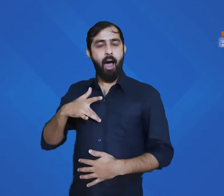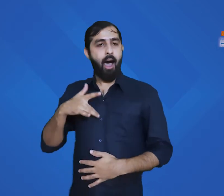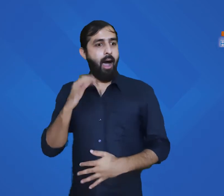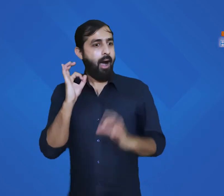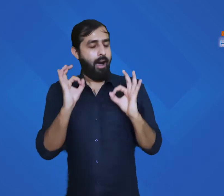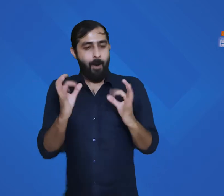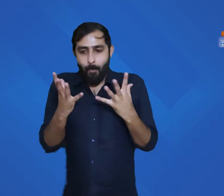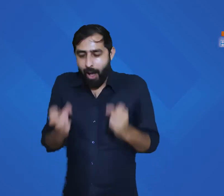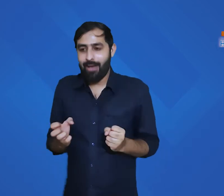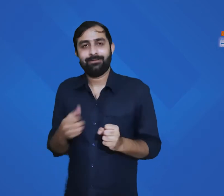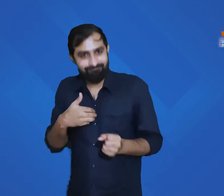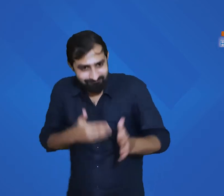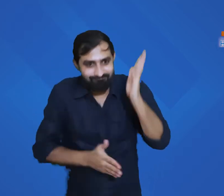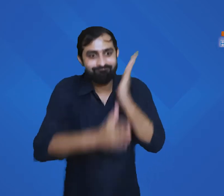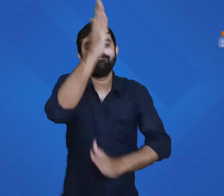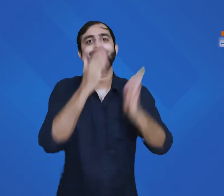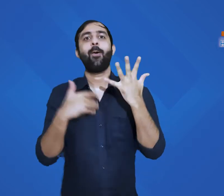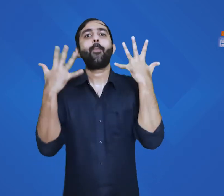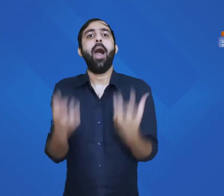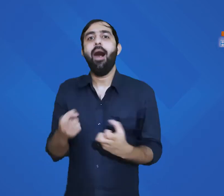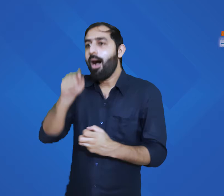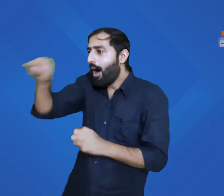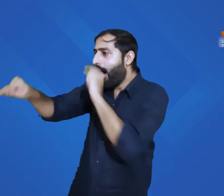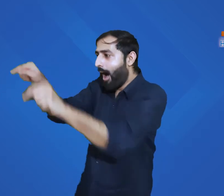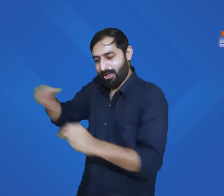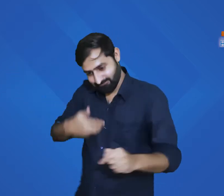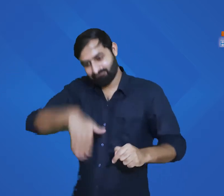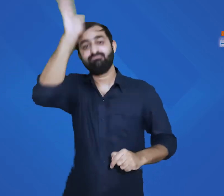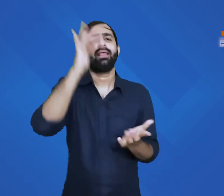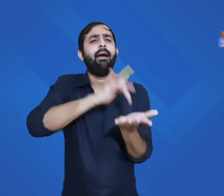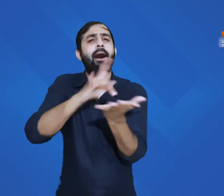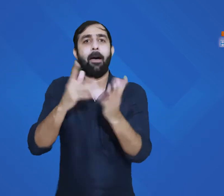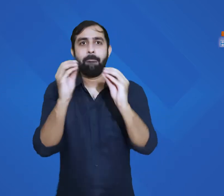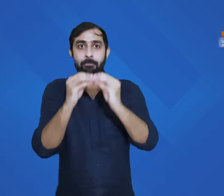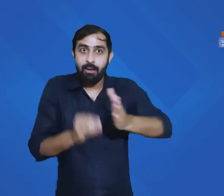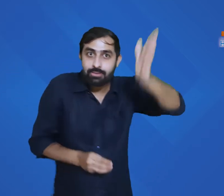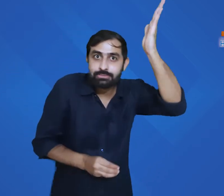Some of them could move out of their villages from towns and cities for a brighter future.